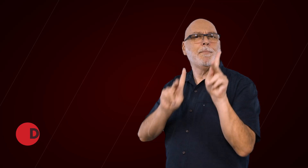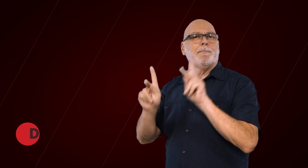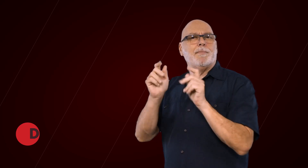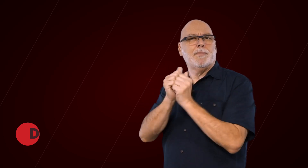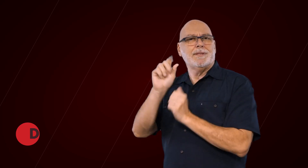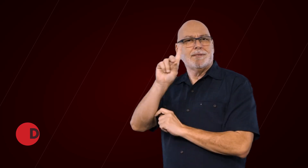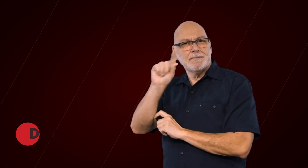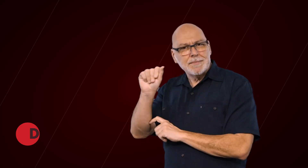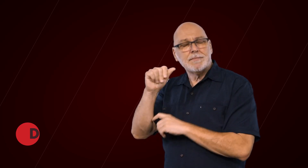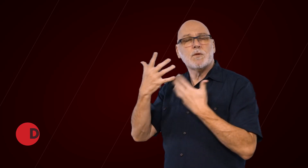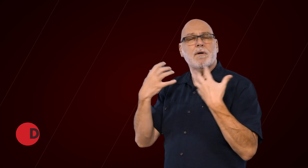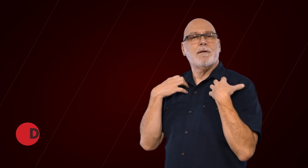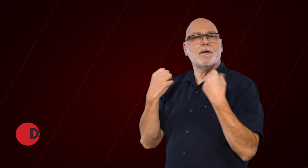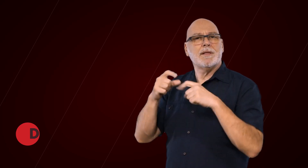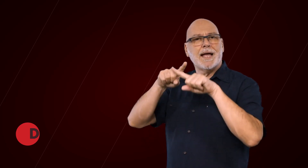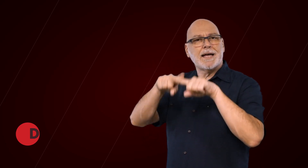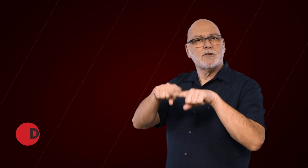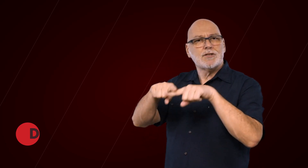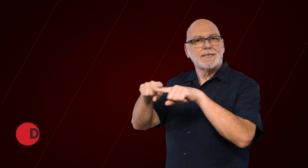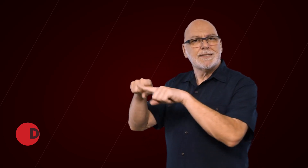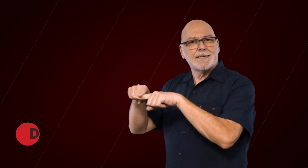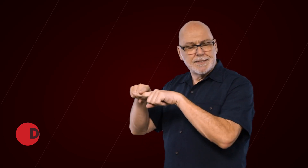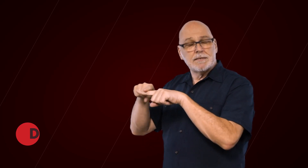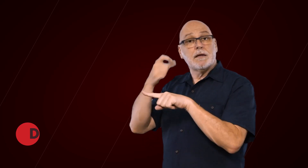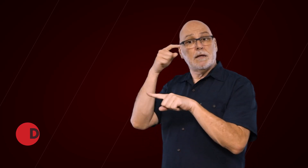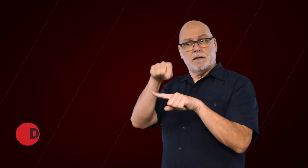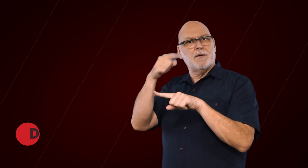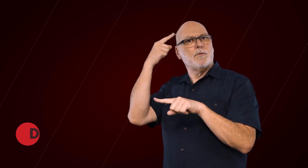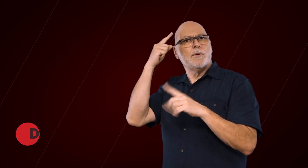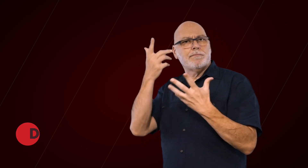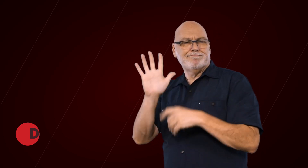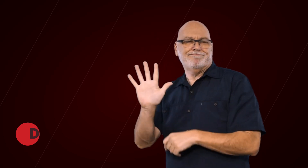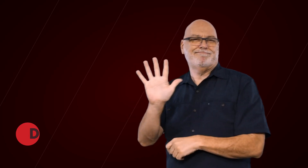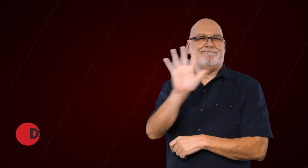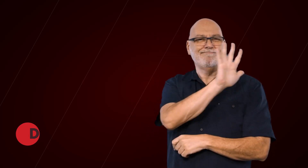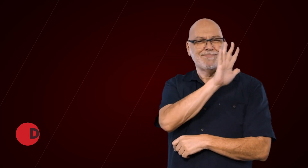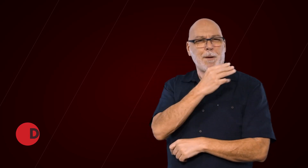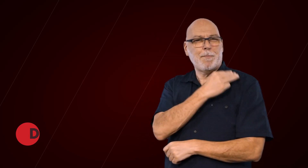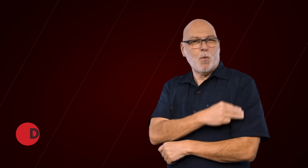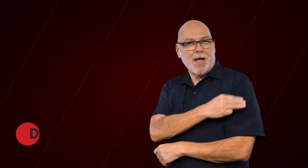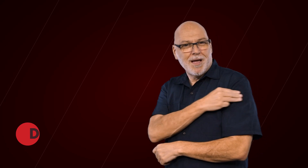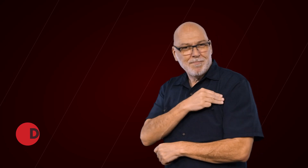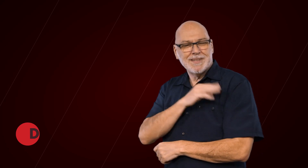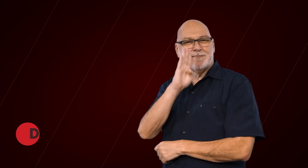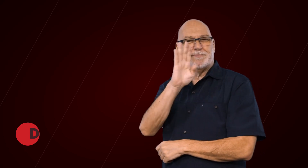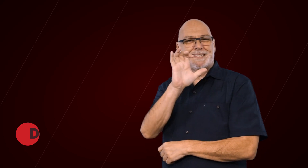with disabilities or health conditions between Manitoba